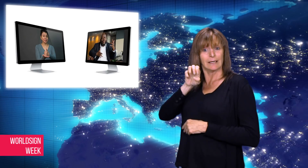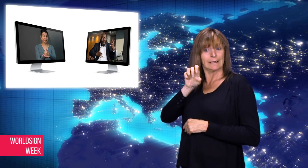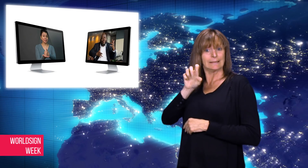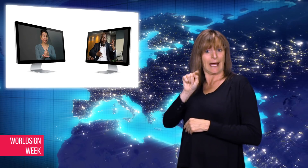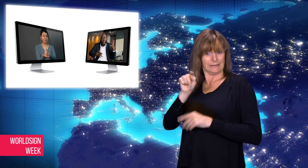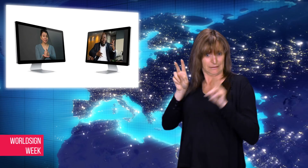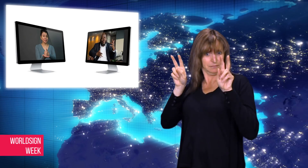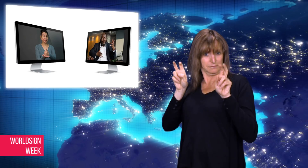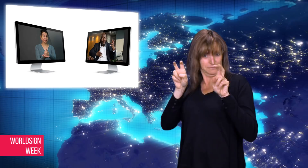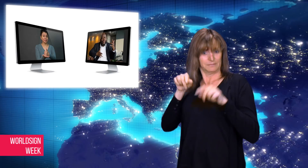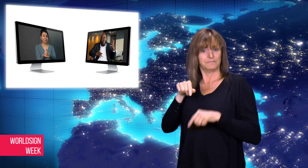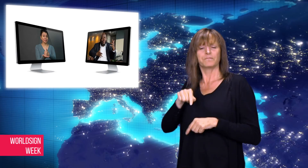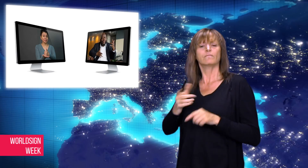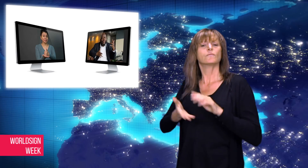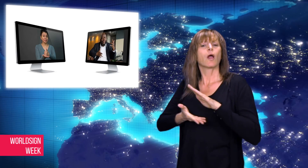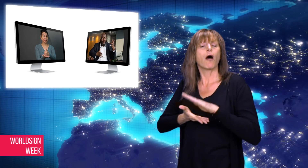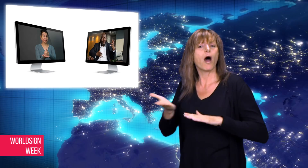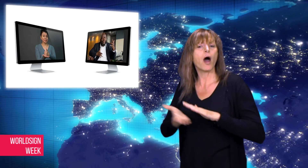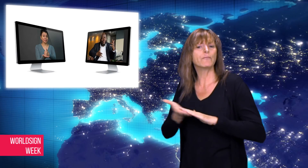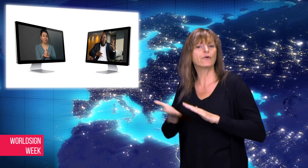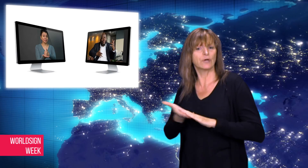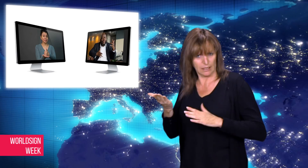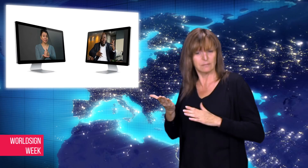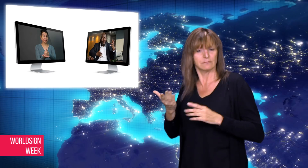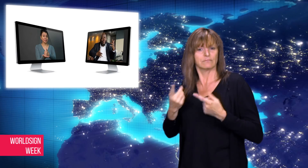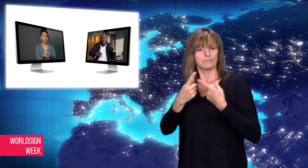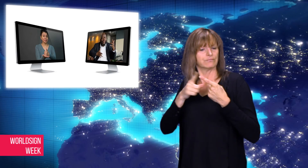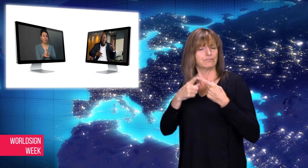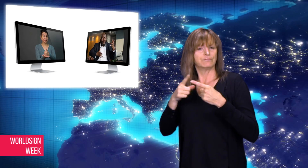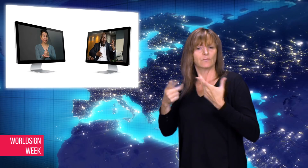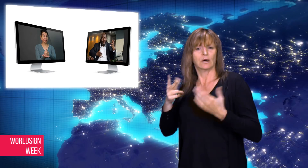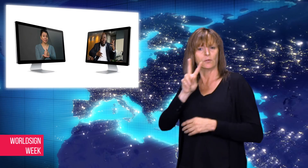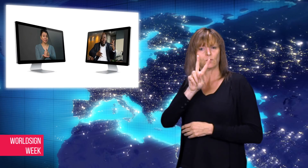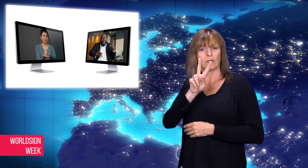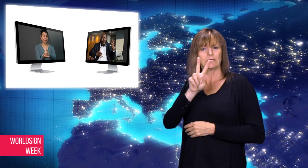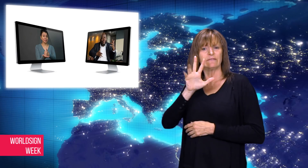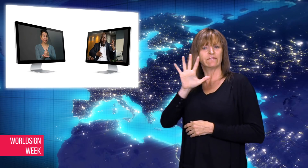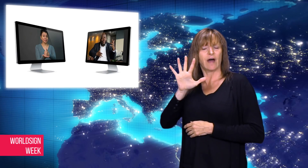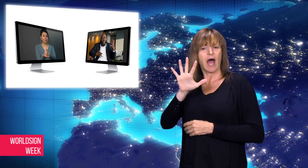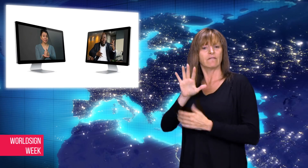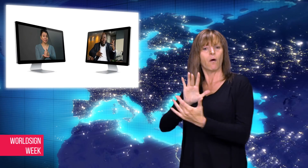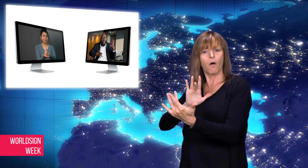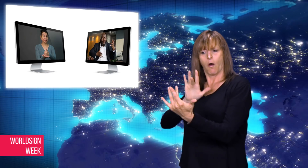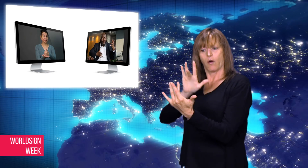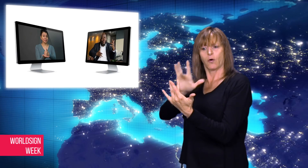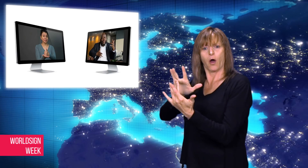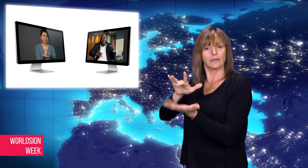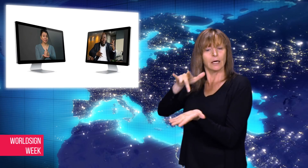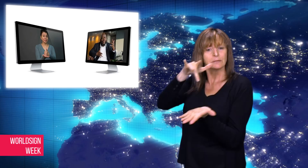Canada, announced they had contracted